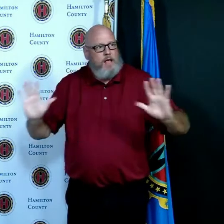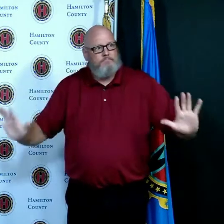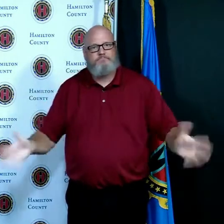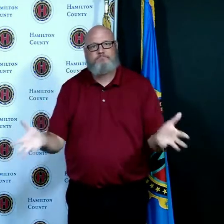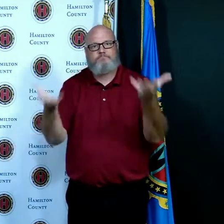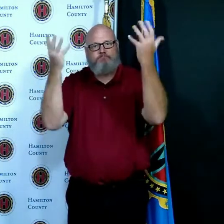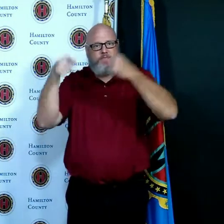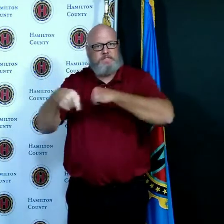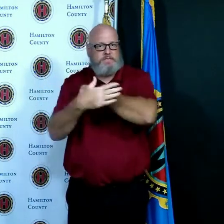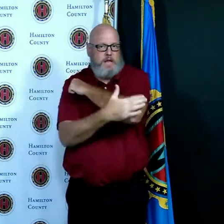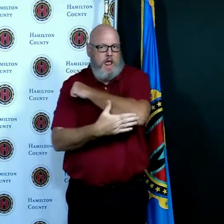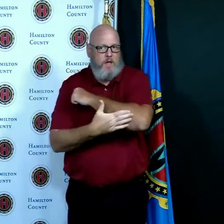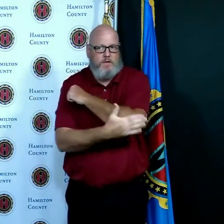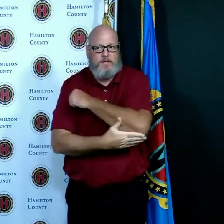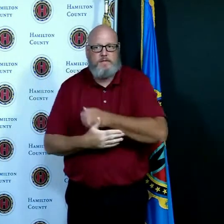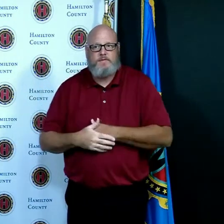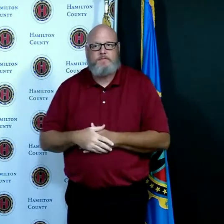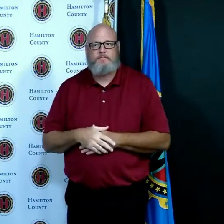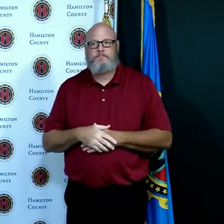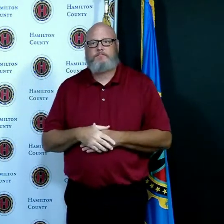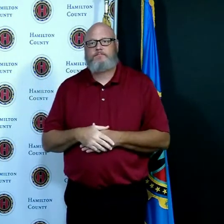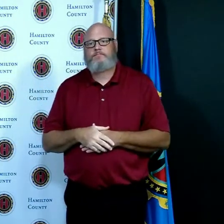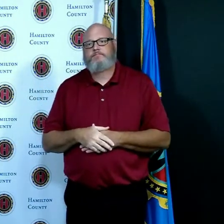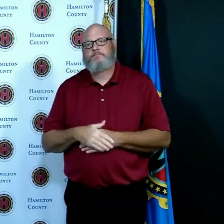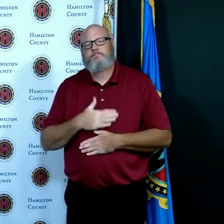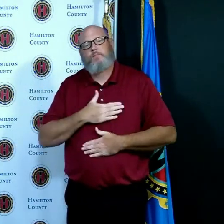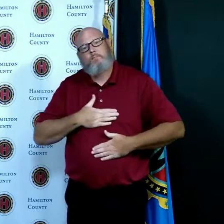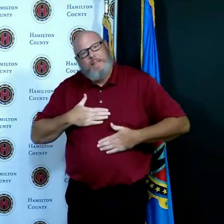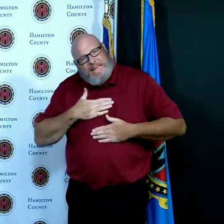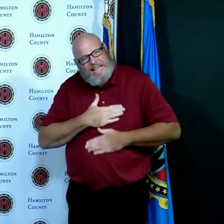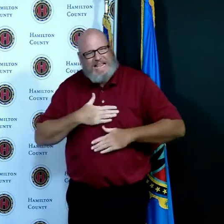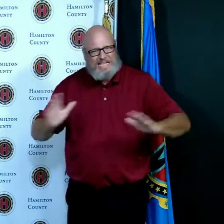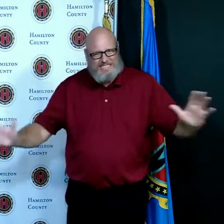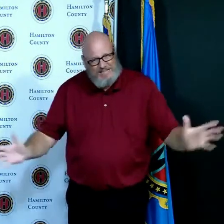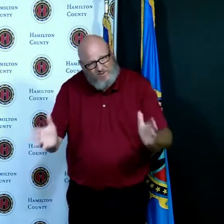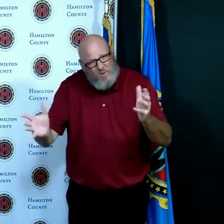so please I implore you again to please fill out the census if you have